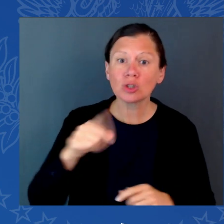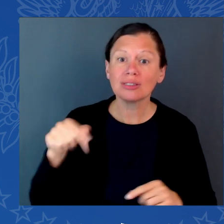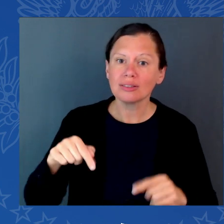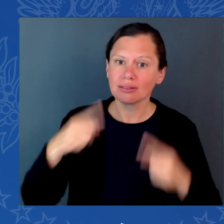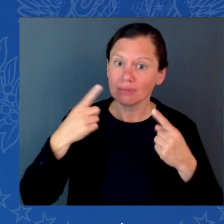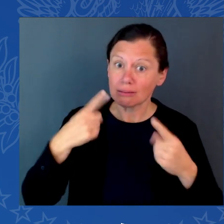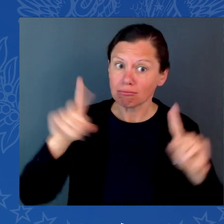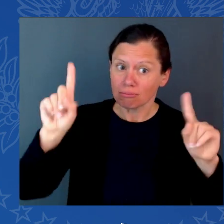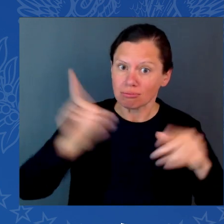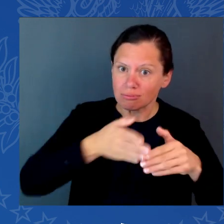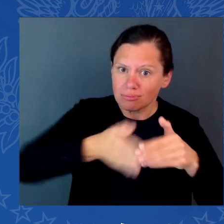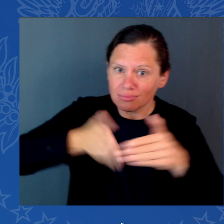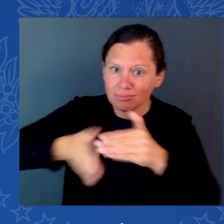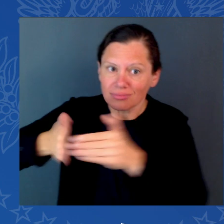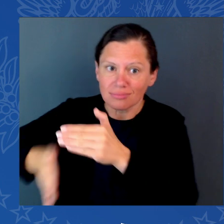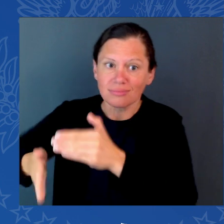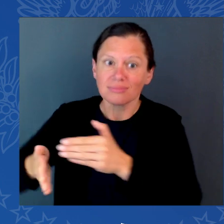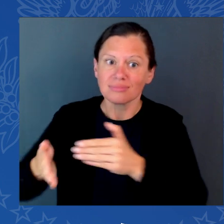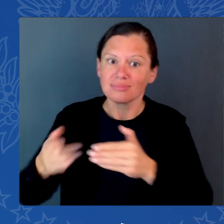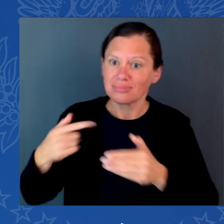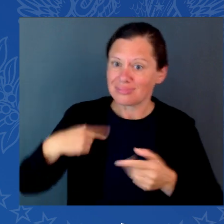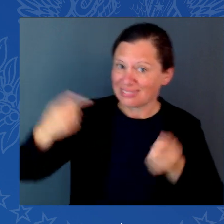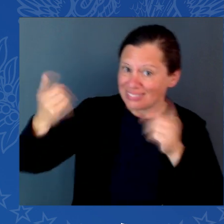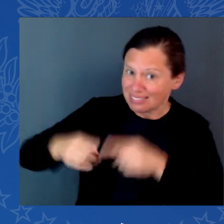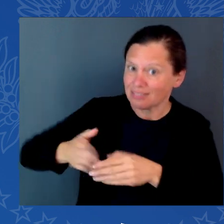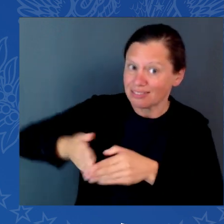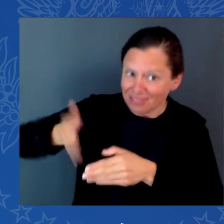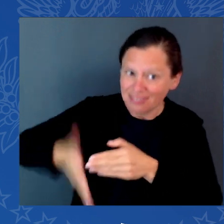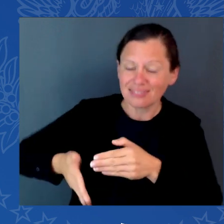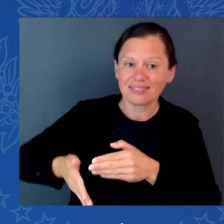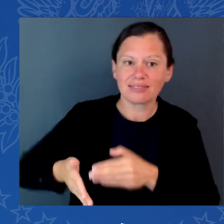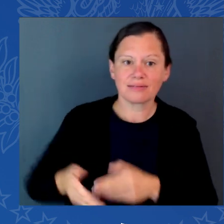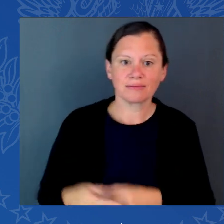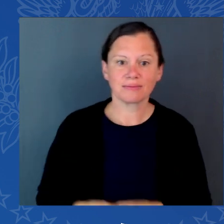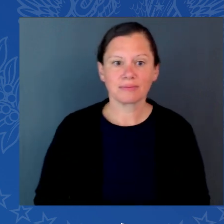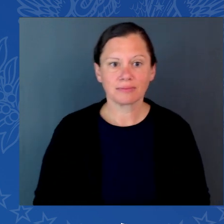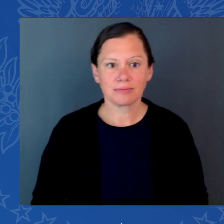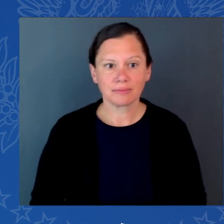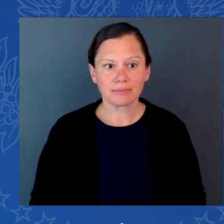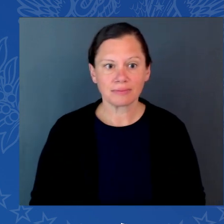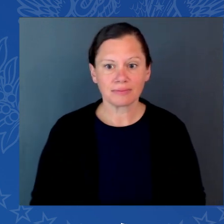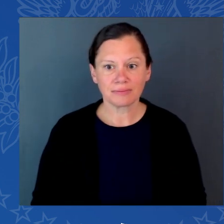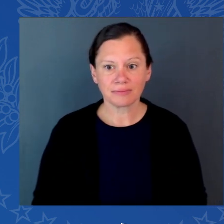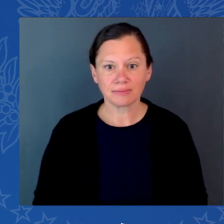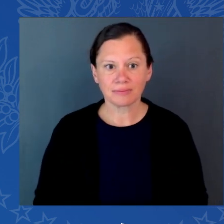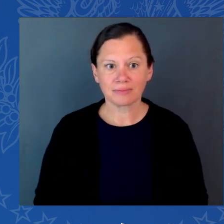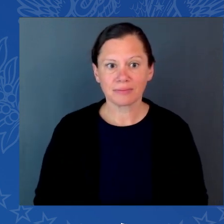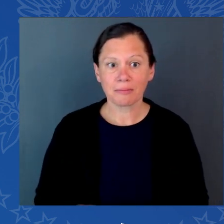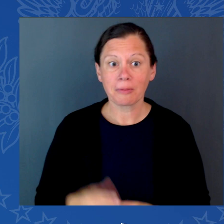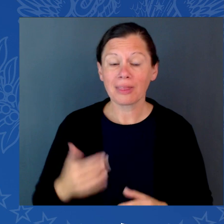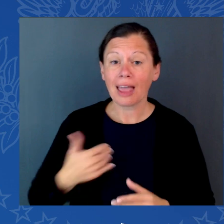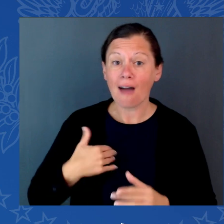and especially to have the first global green trade road, meaning having net zero transport infrastructure.